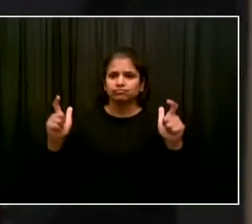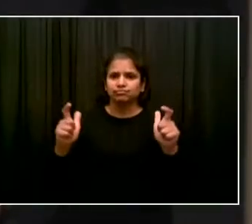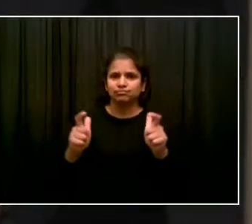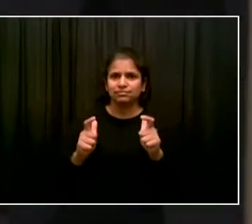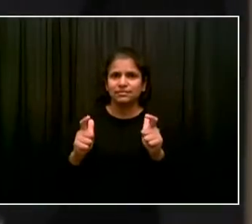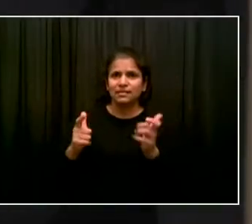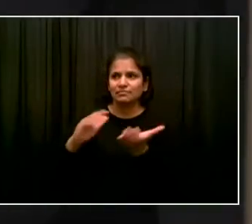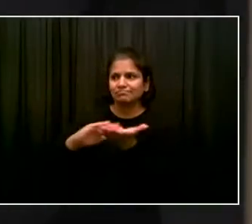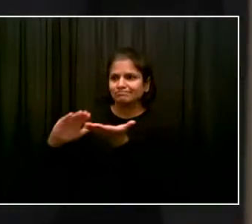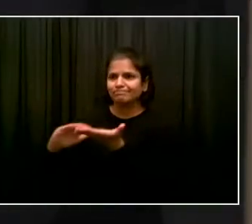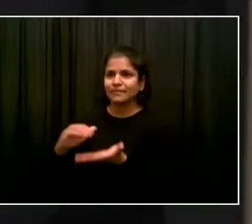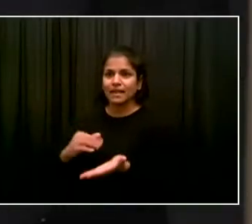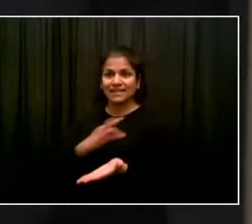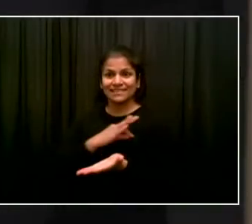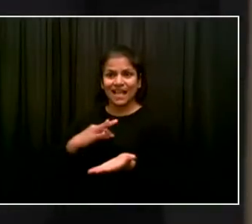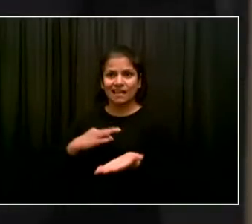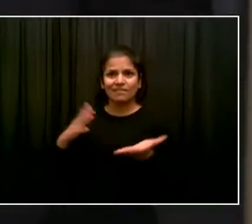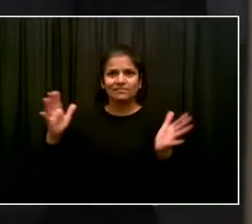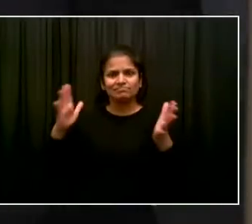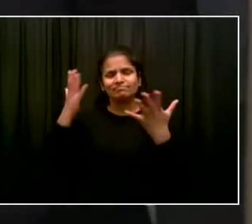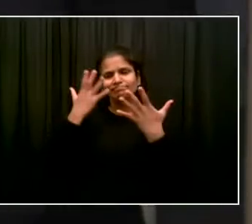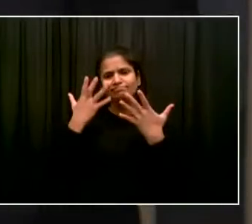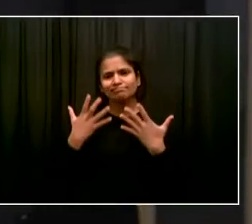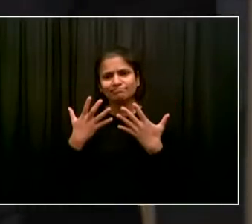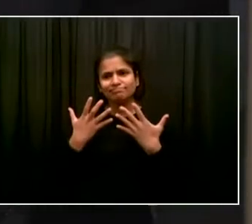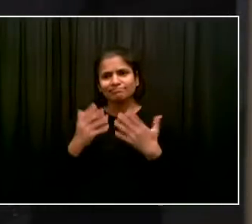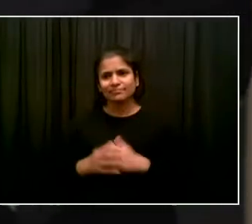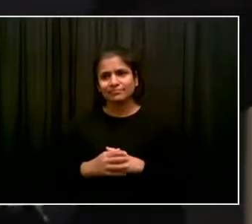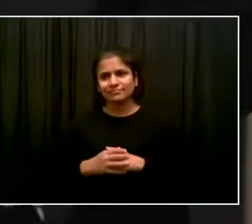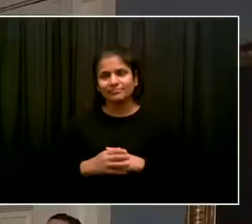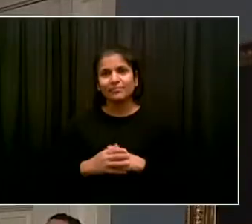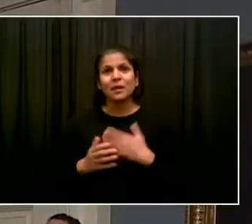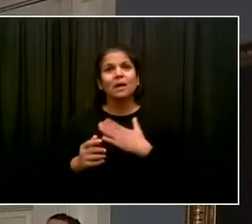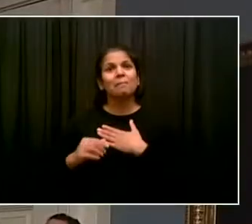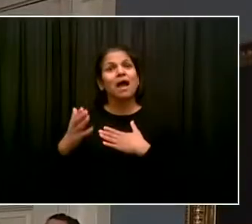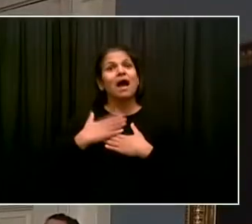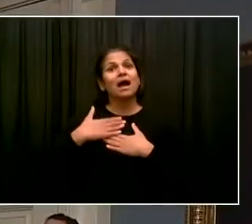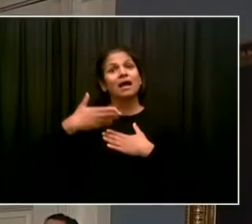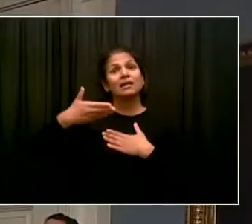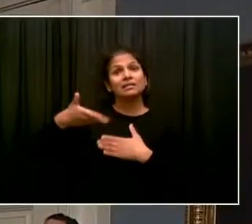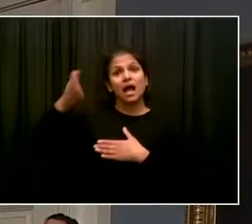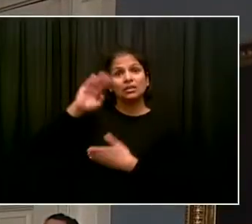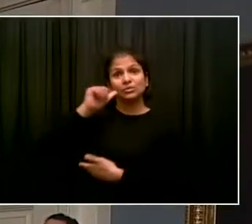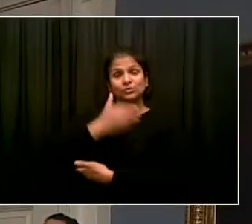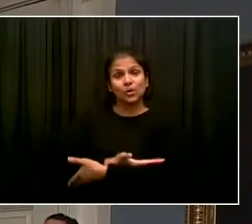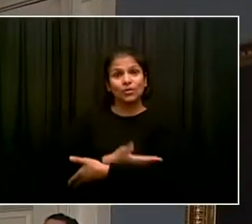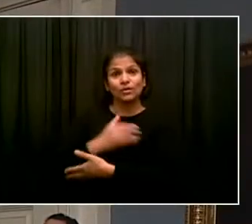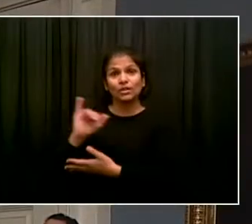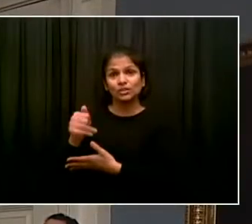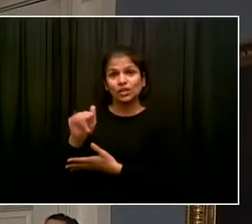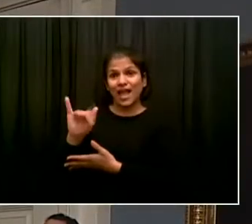MEMBER OF MY STAFF BUT I'M HERE BECAUSE WE HAD A CHANCE TO SELL TELL HER ON SATURDAY THAT